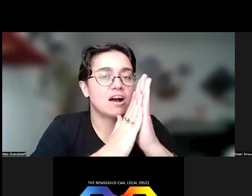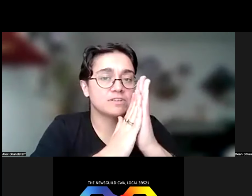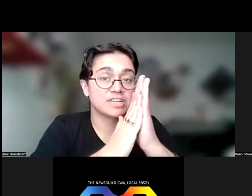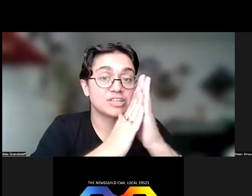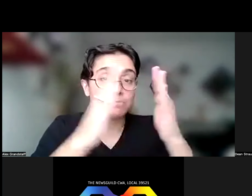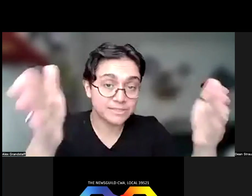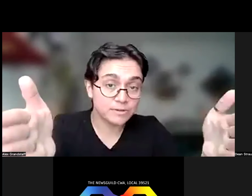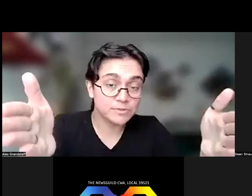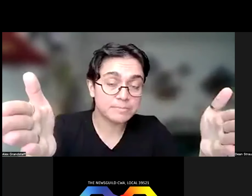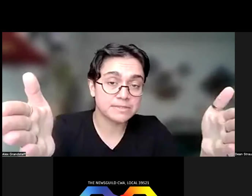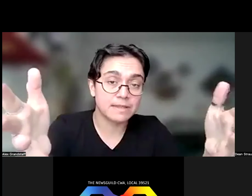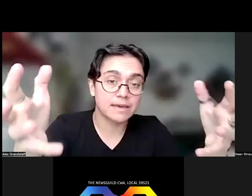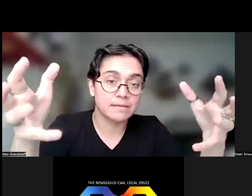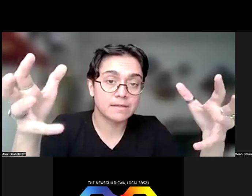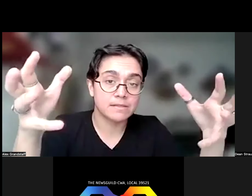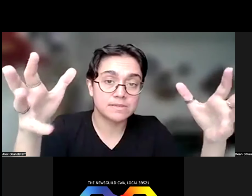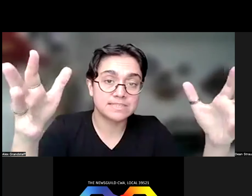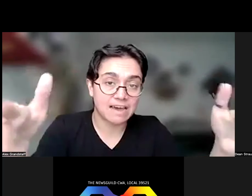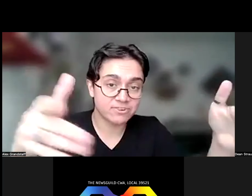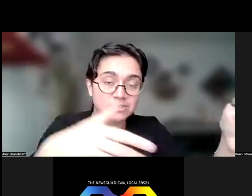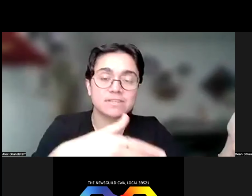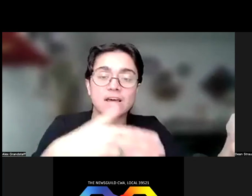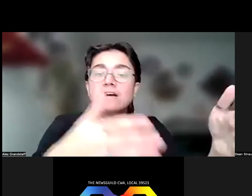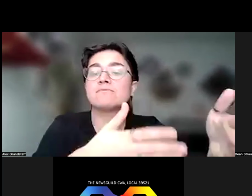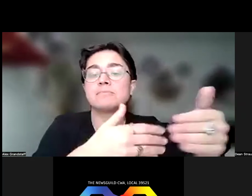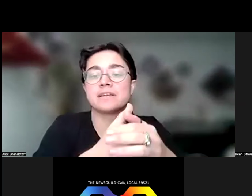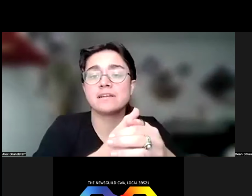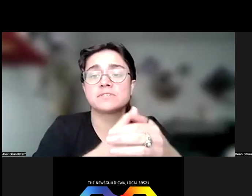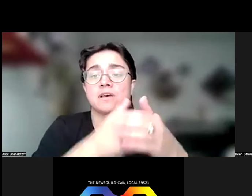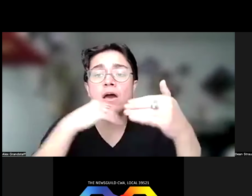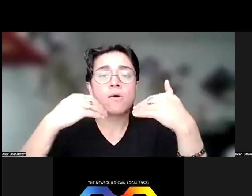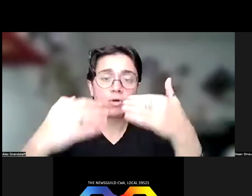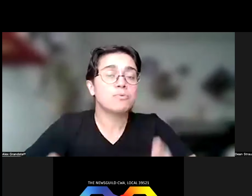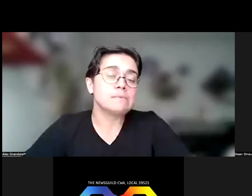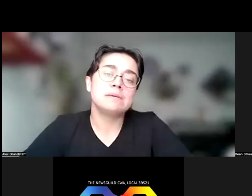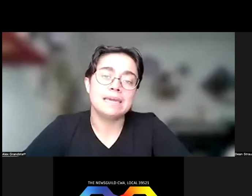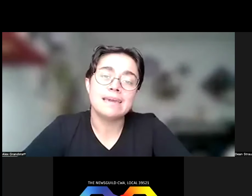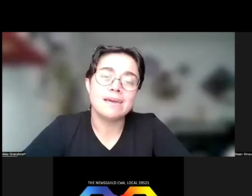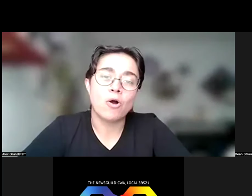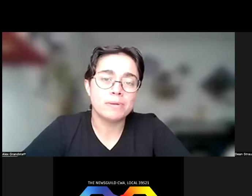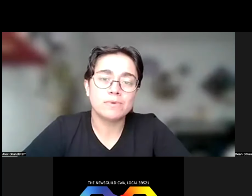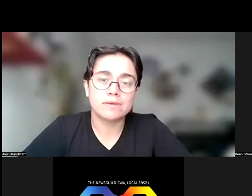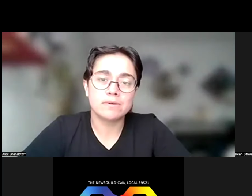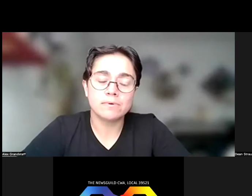Like, having that meeting and getting to